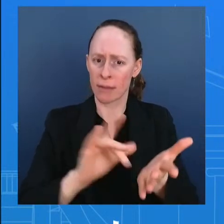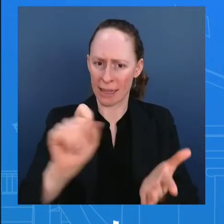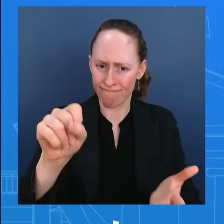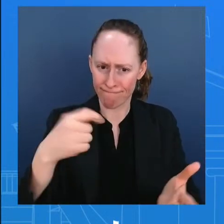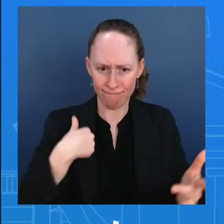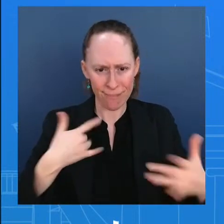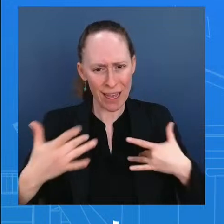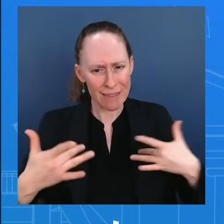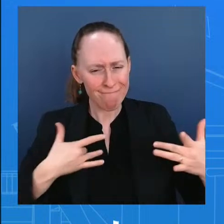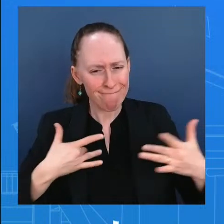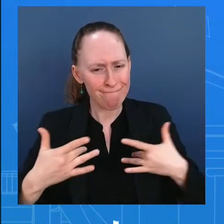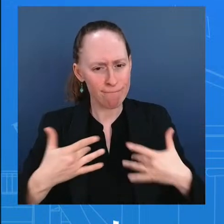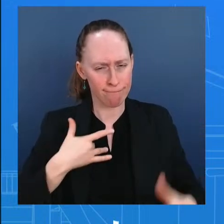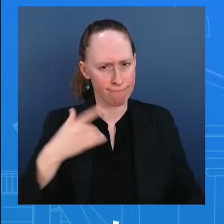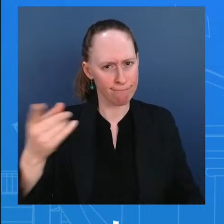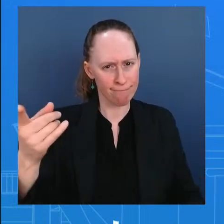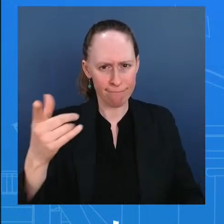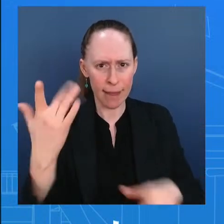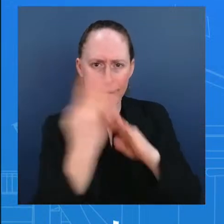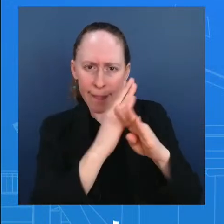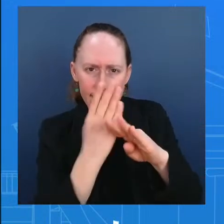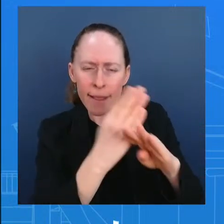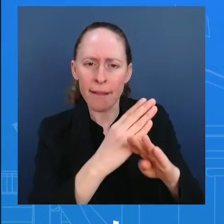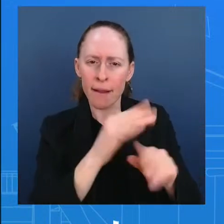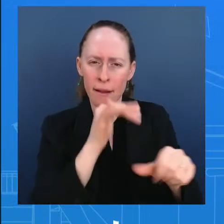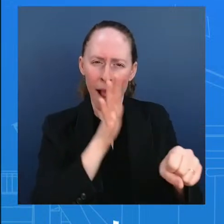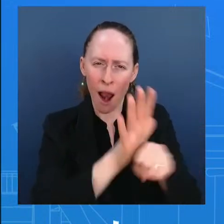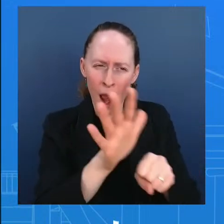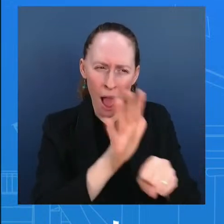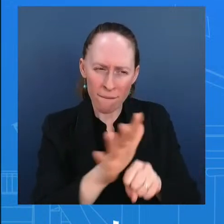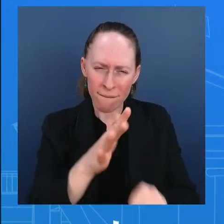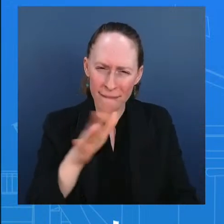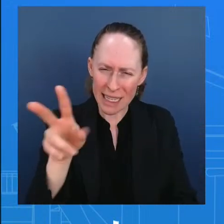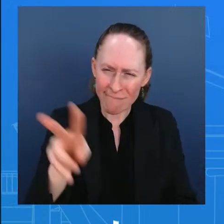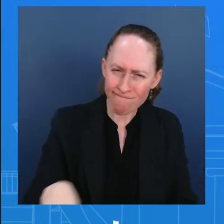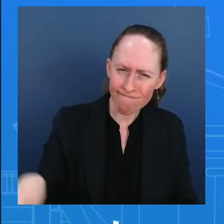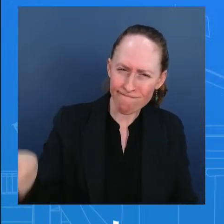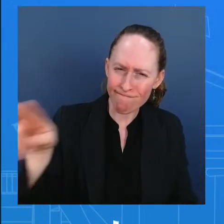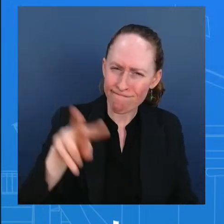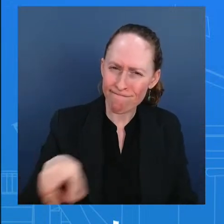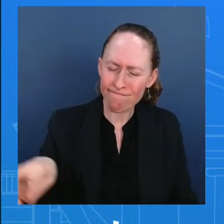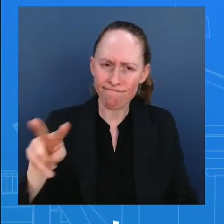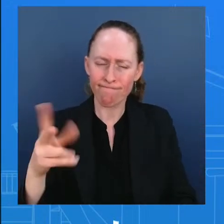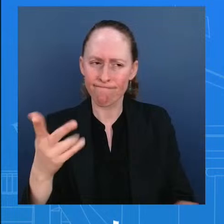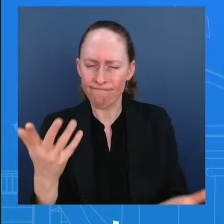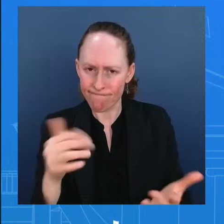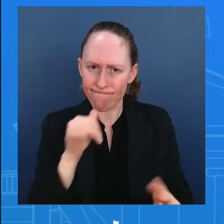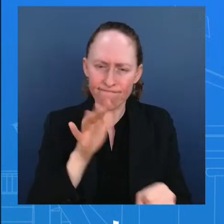This is something that we talk directly with our Israeli counterparts in the government,